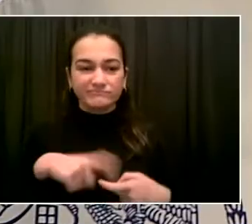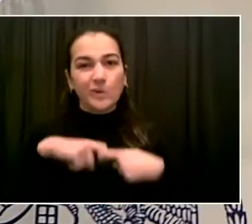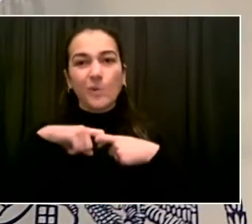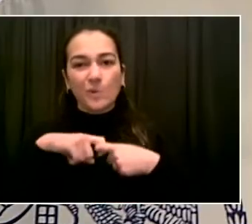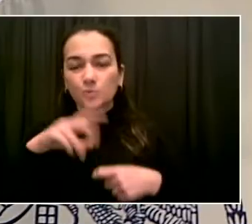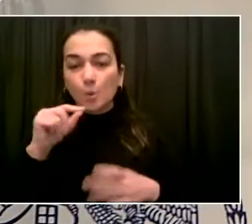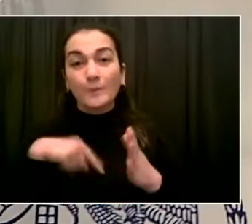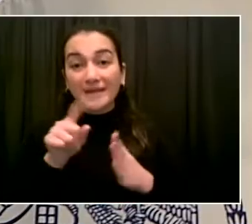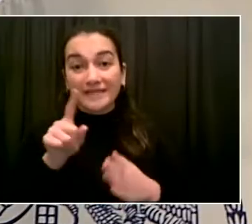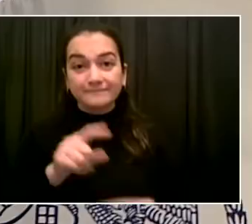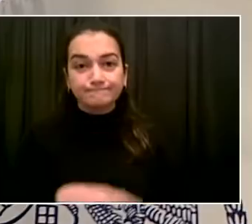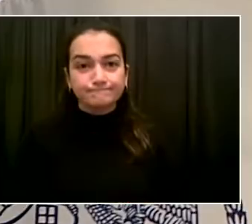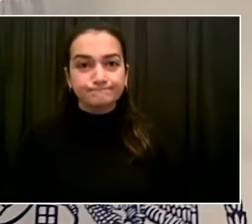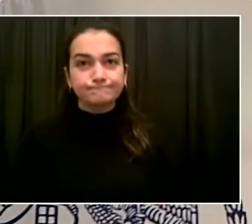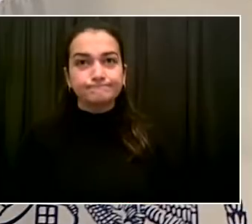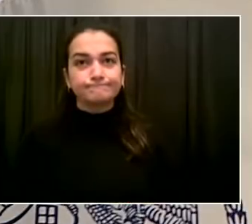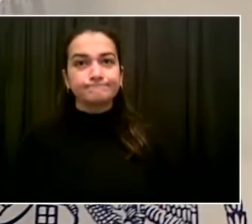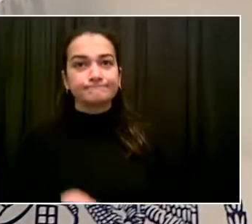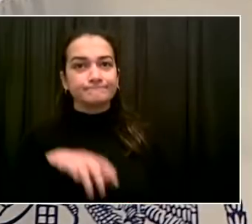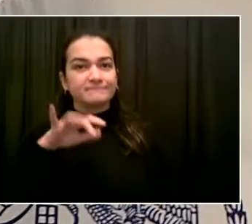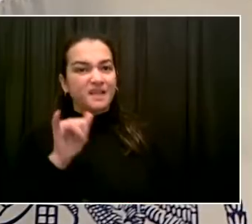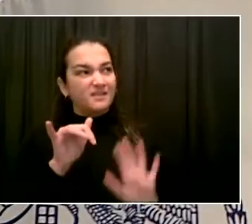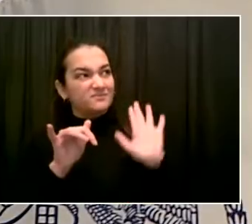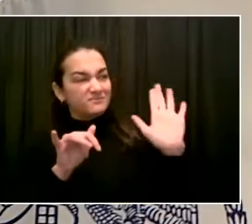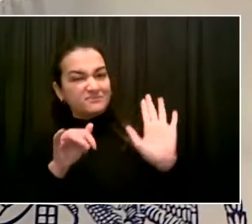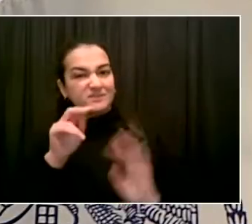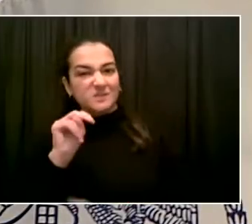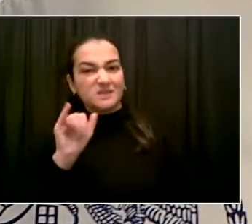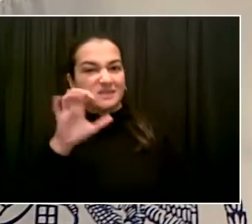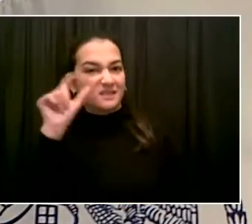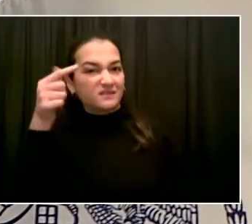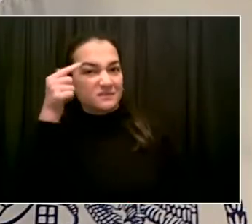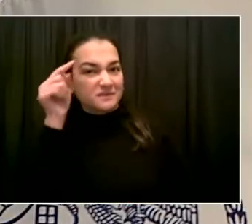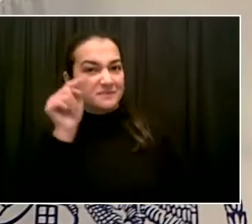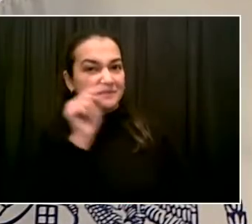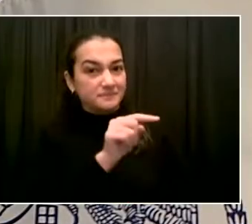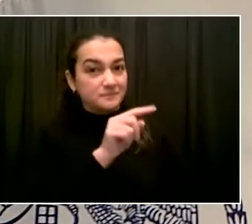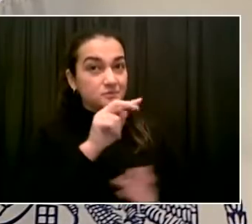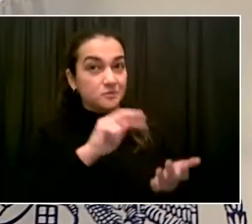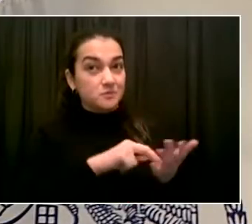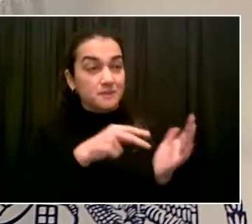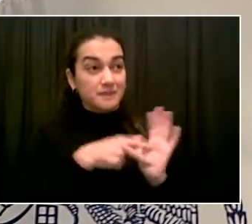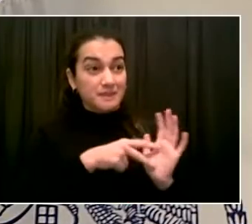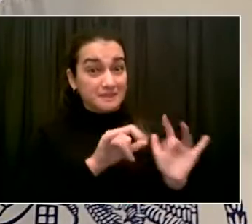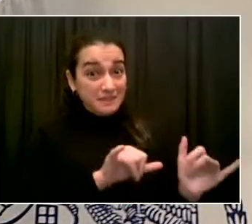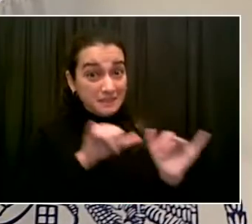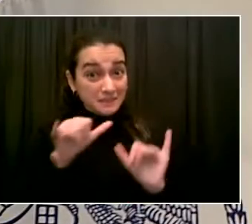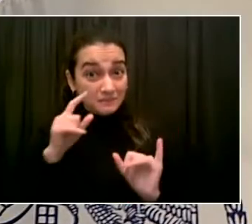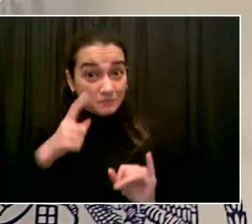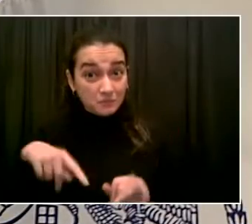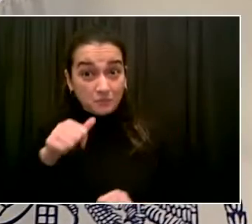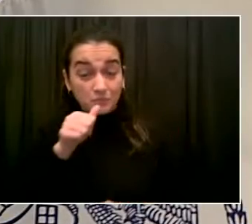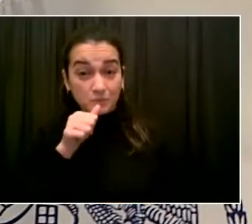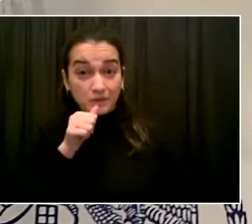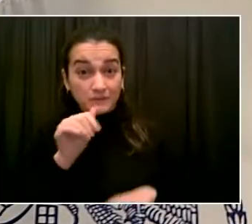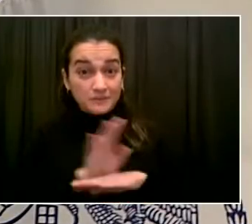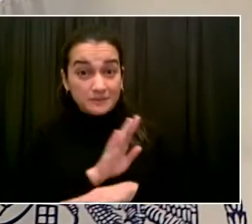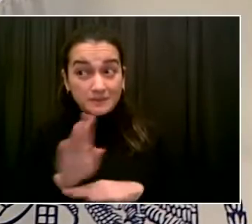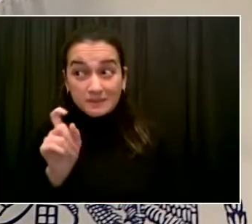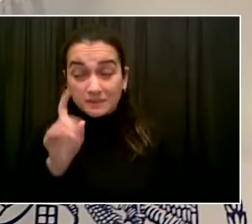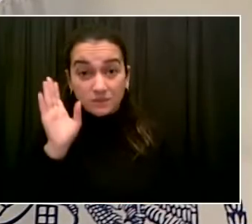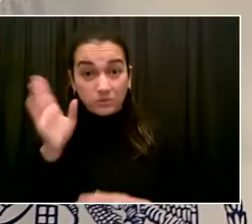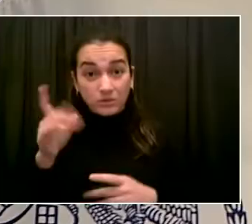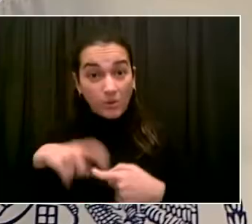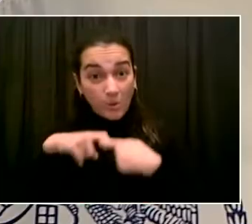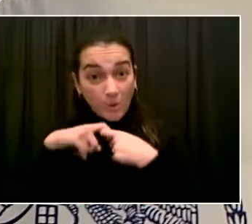BUSINESS ARE